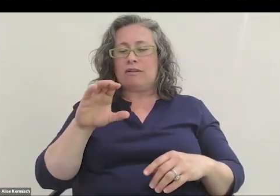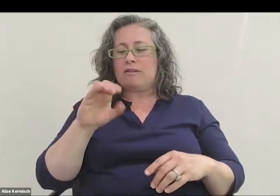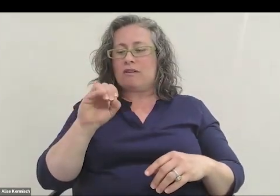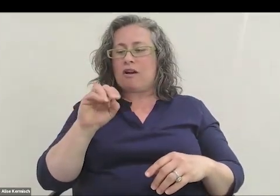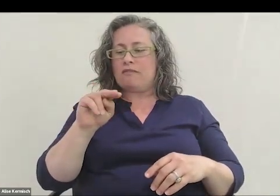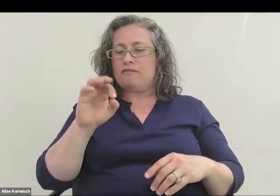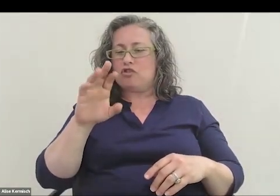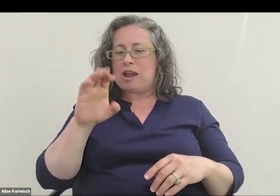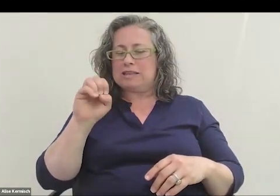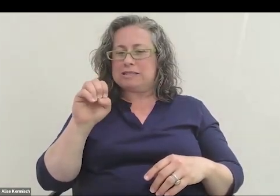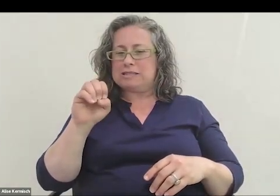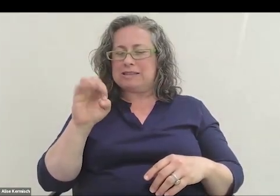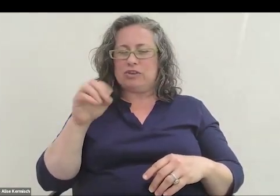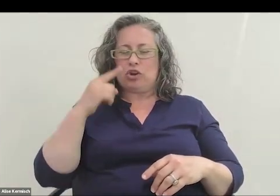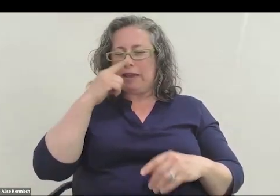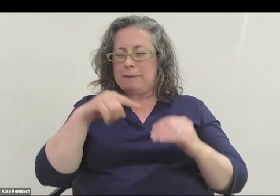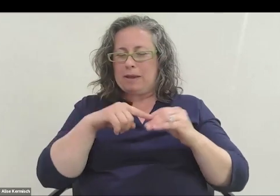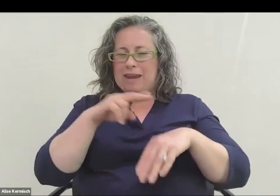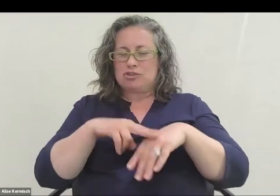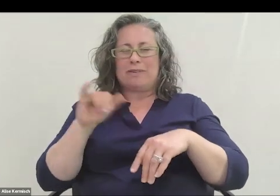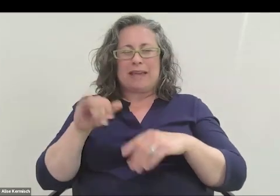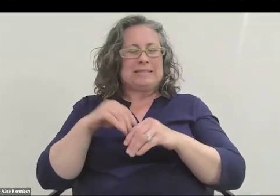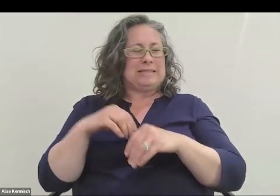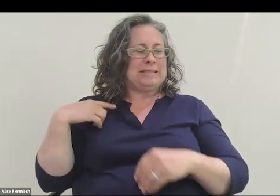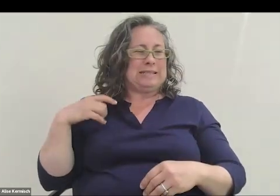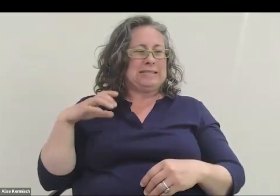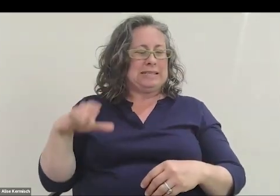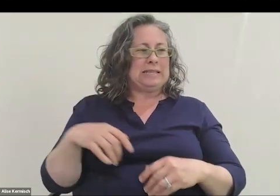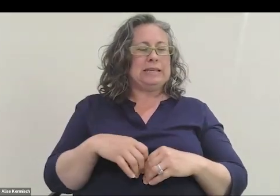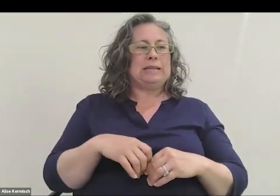if you're thinking nationally. In terms of, international work, Disability Visibility,